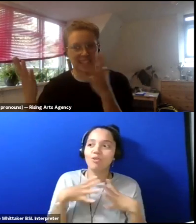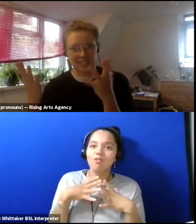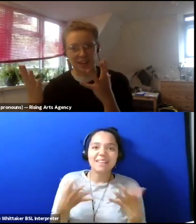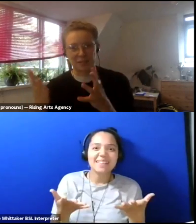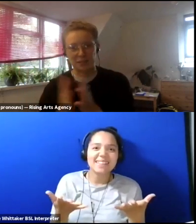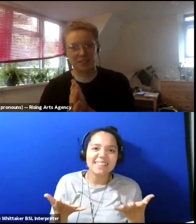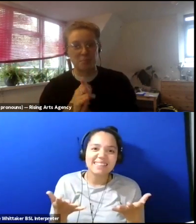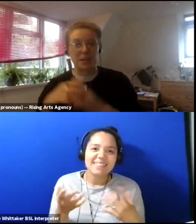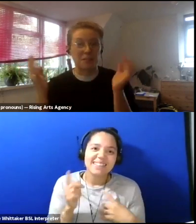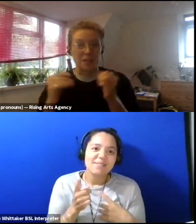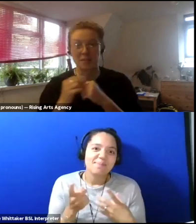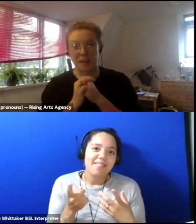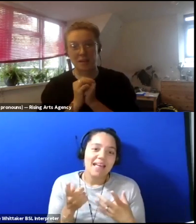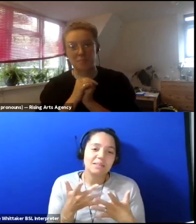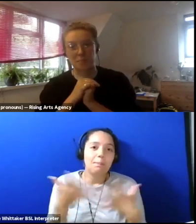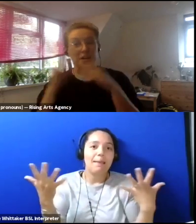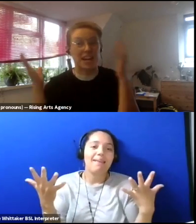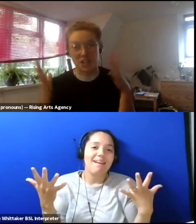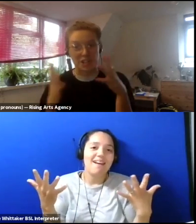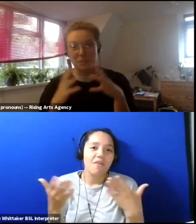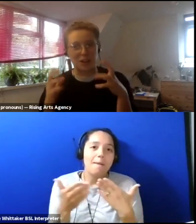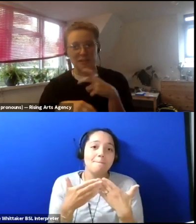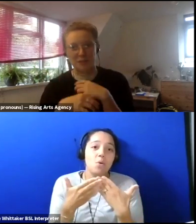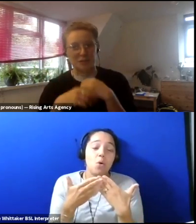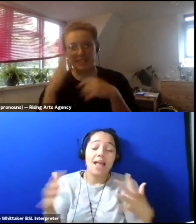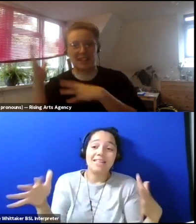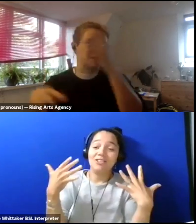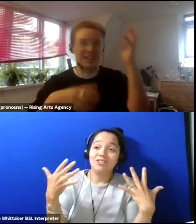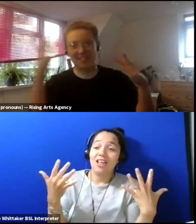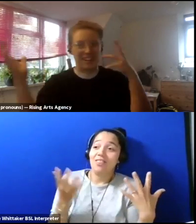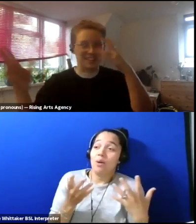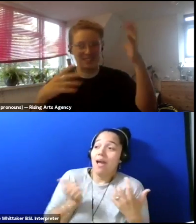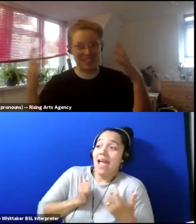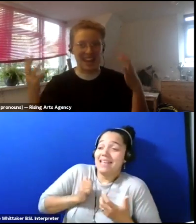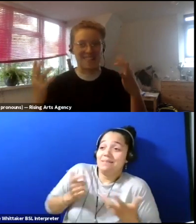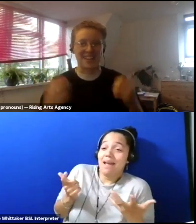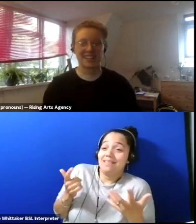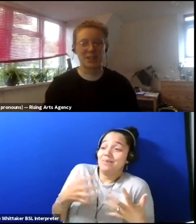'That's bigger and more attention than we were looking for. And now it's all a bit scary'.